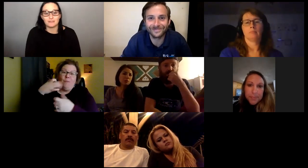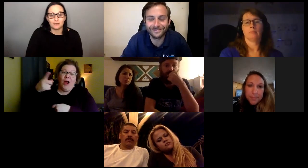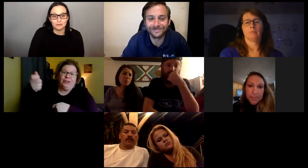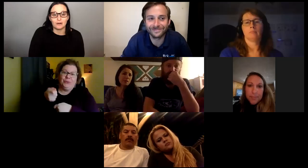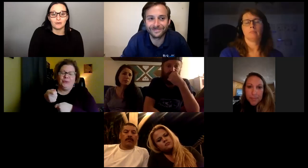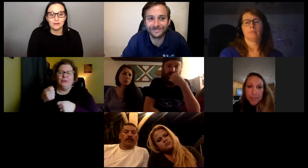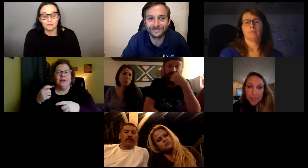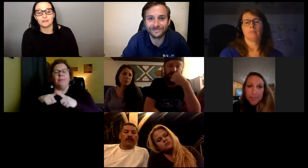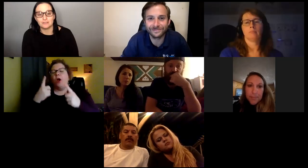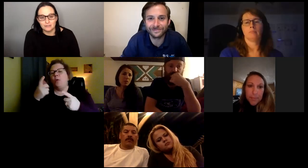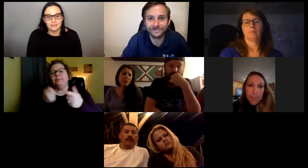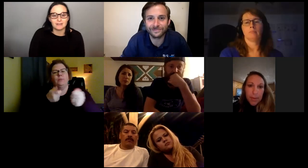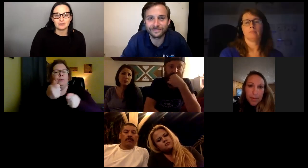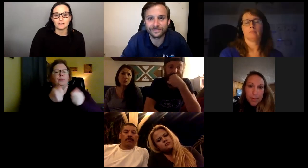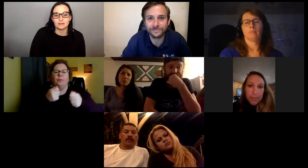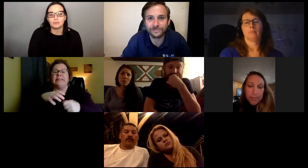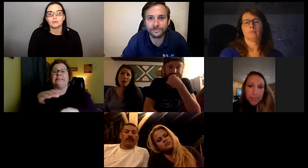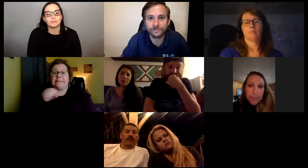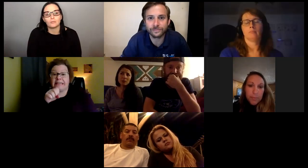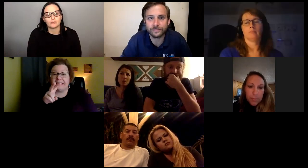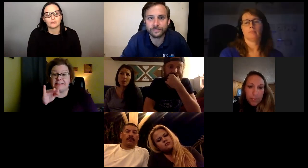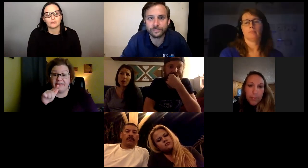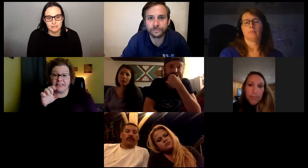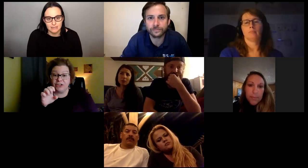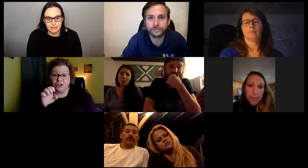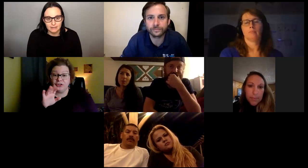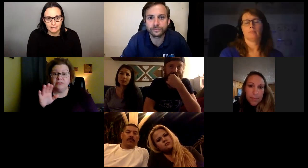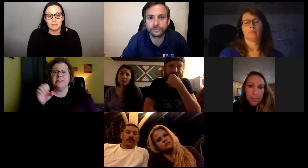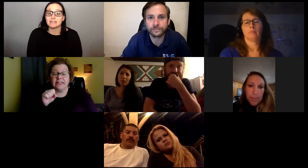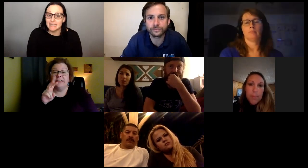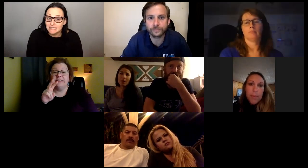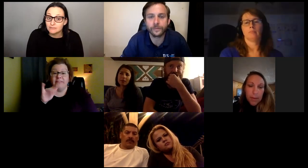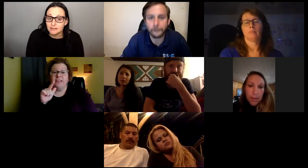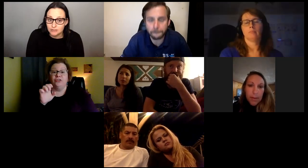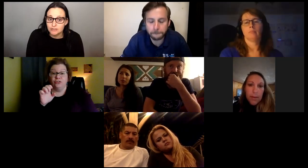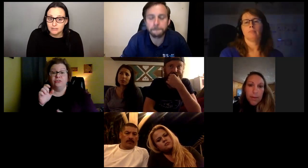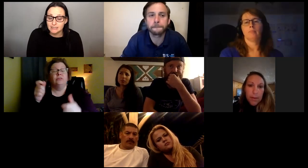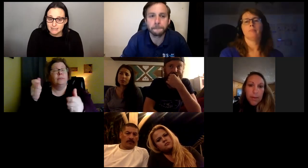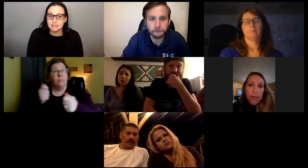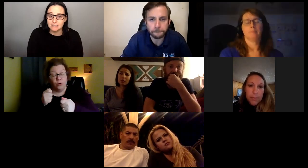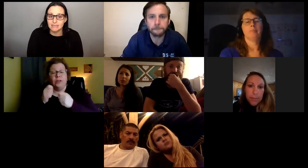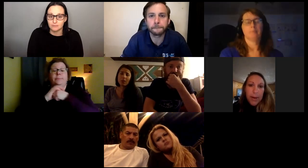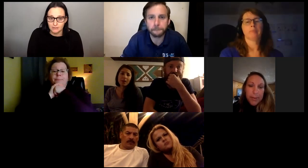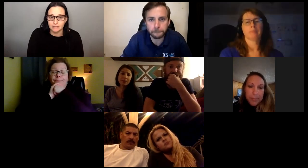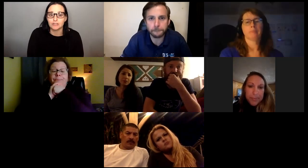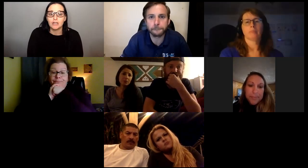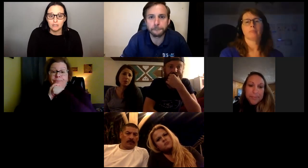or you know refer and then you could pull more resources in i mean it takes a village it does take a